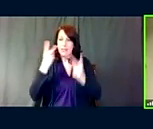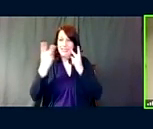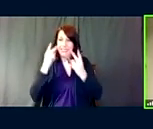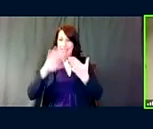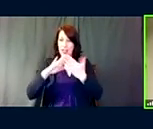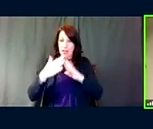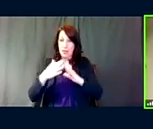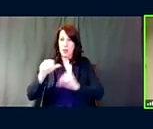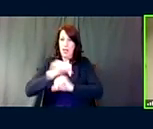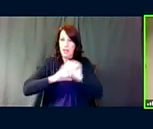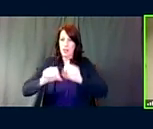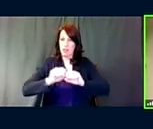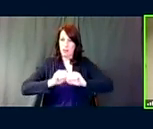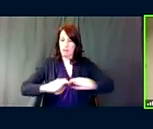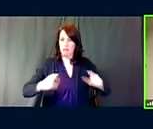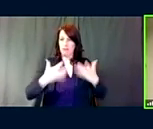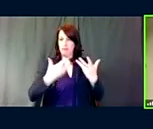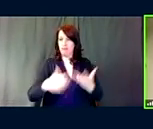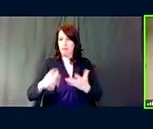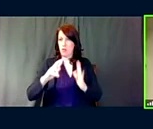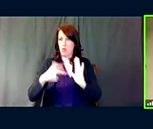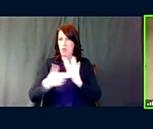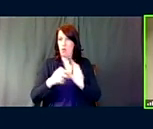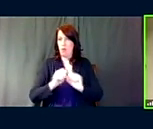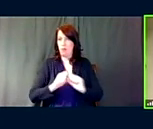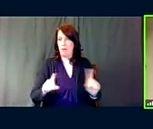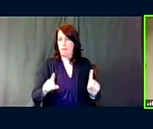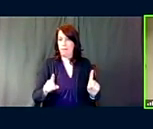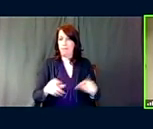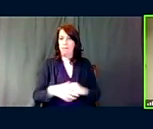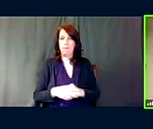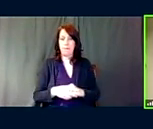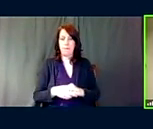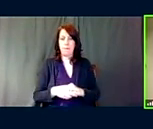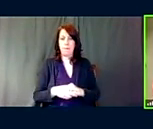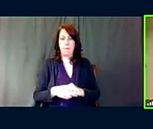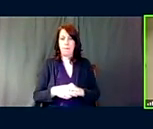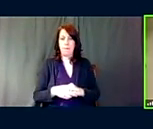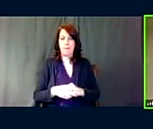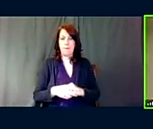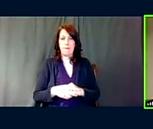SOCIAL COMMUNITY PLAYING A BIG ROLE.